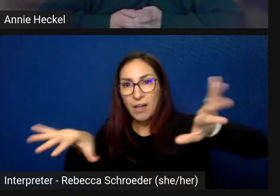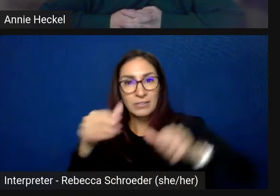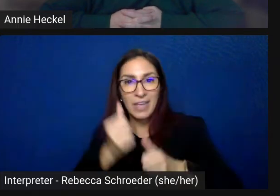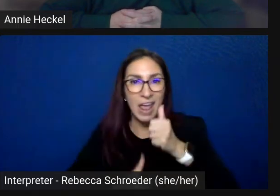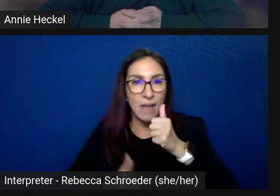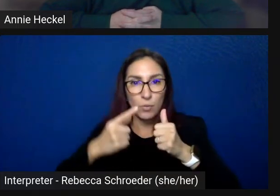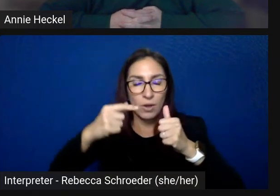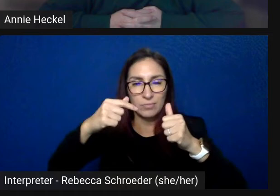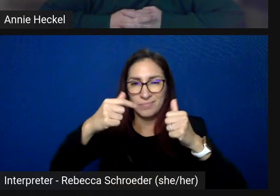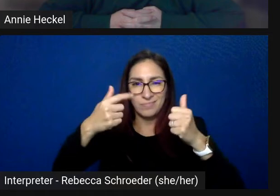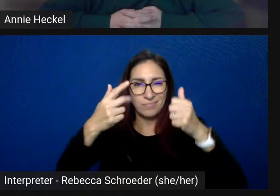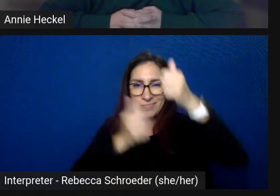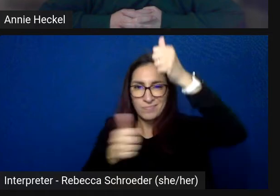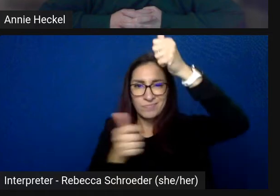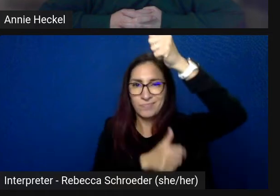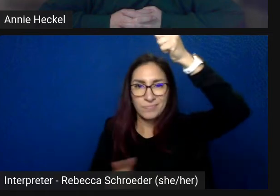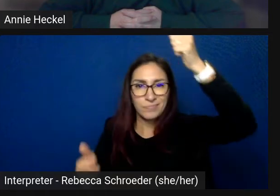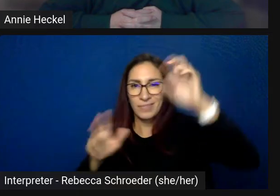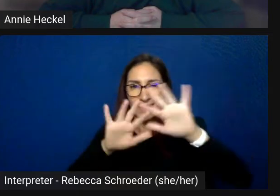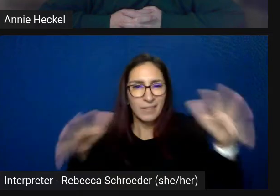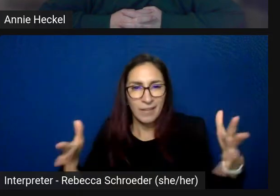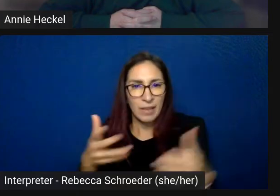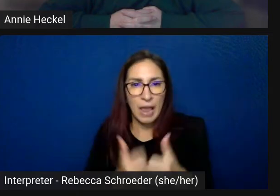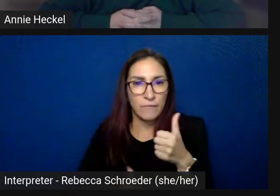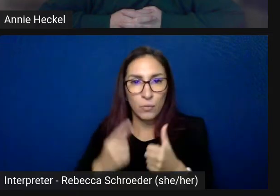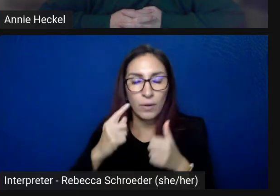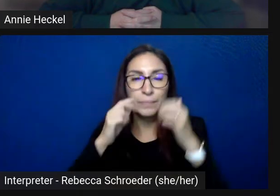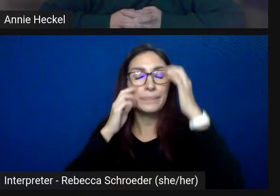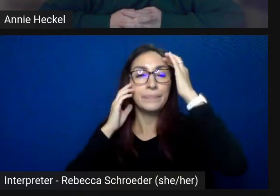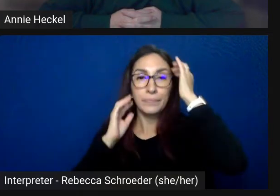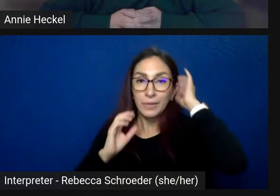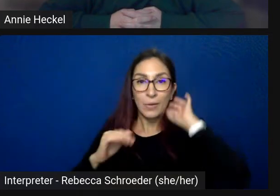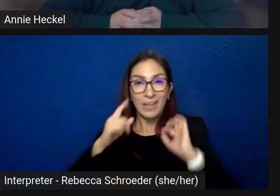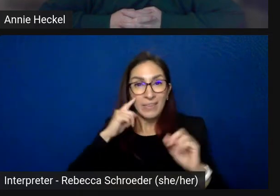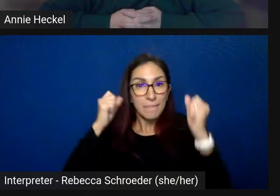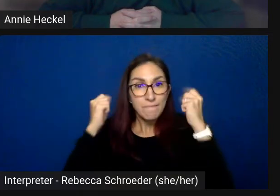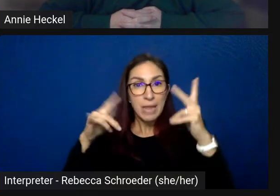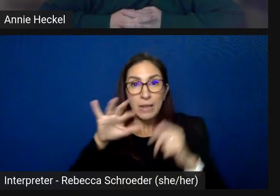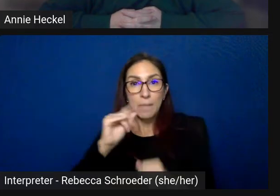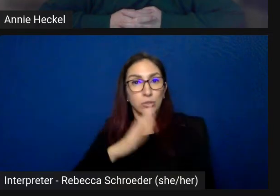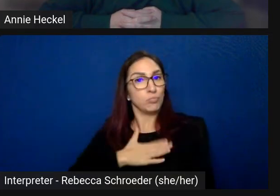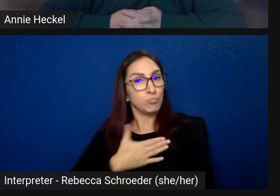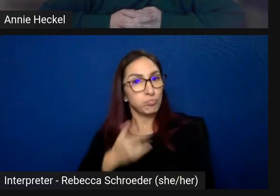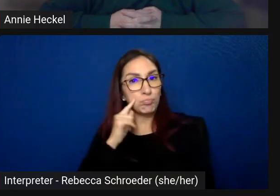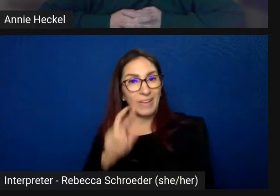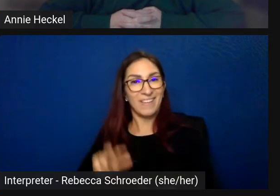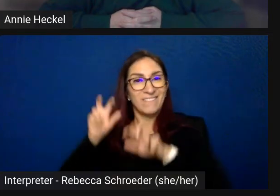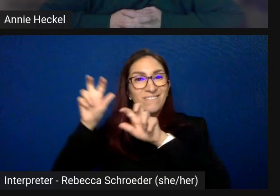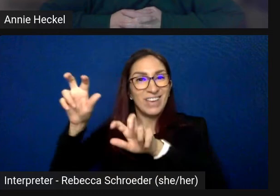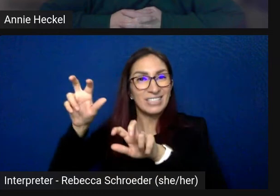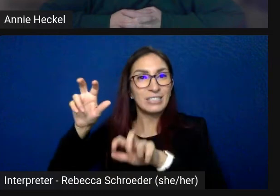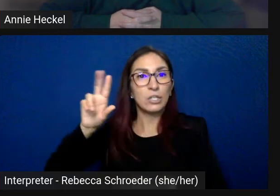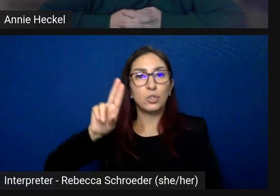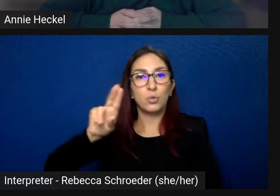I think a lot of companies that will invest in UX designers will tend